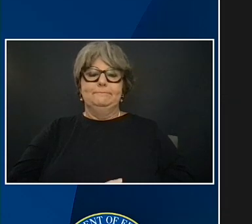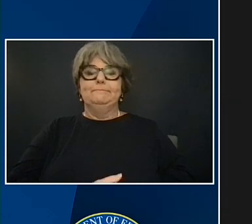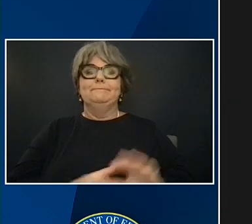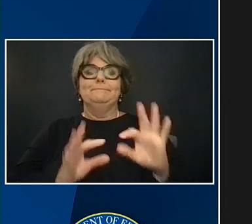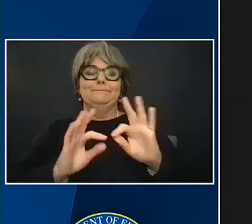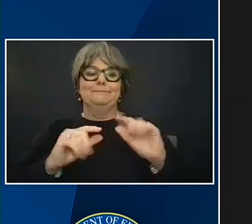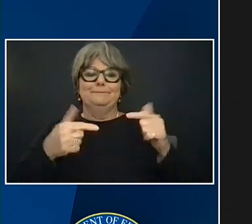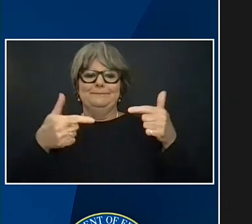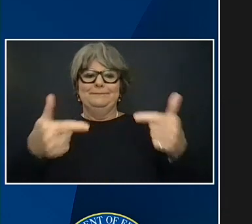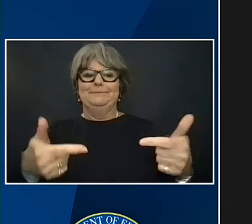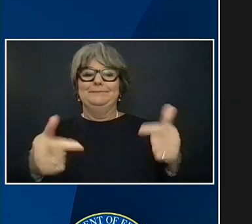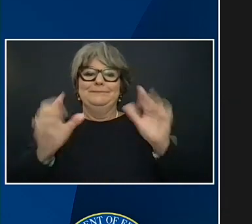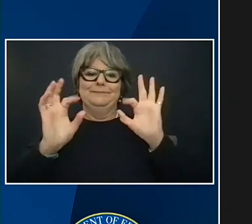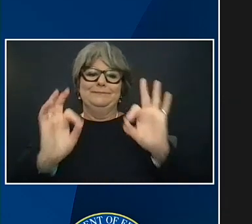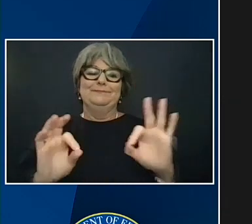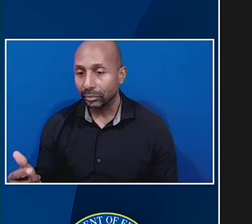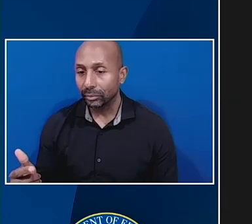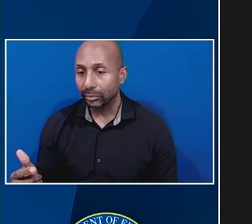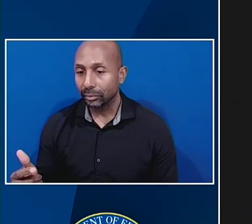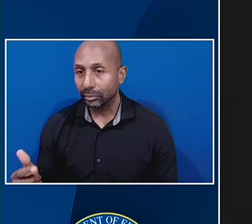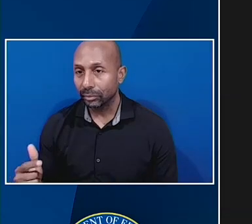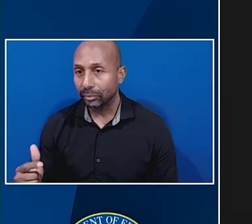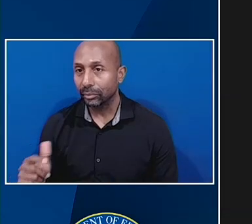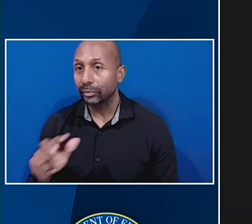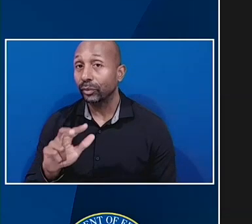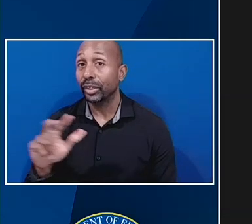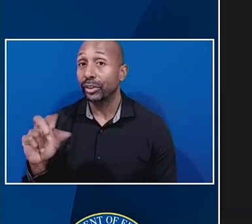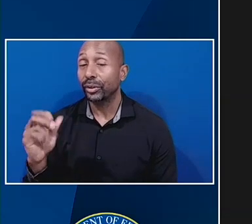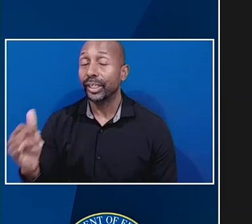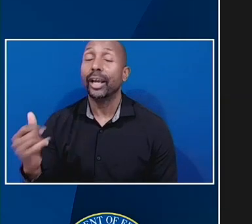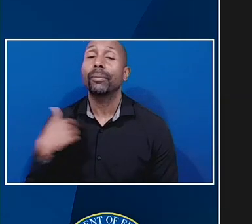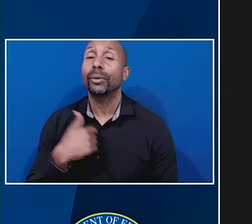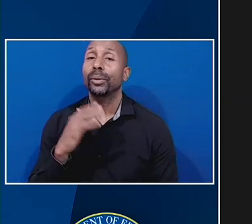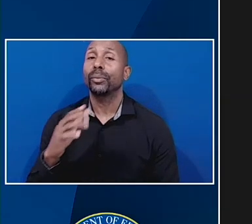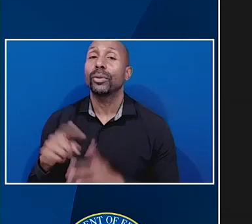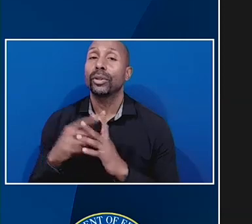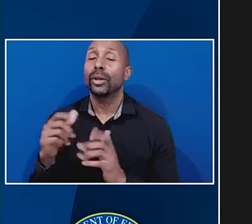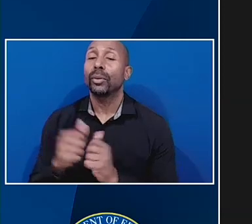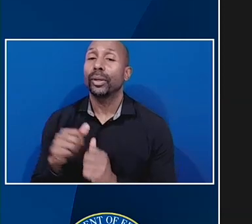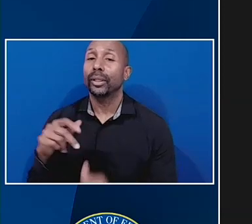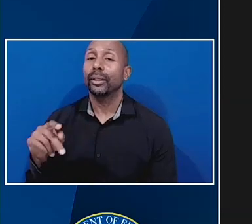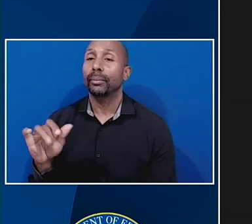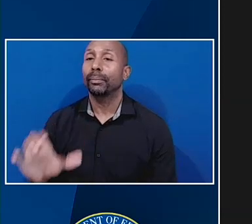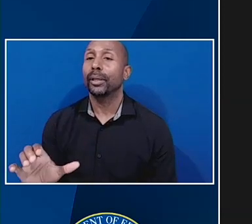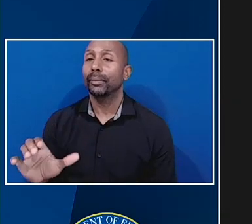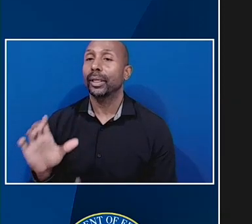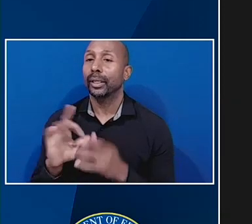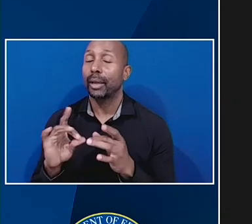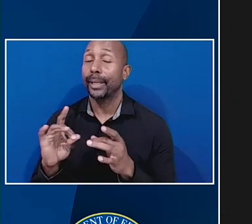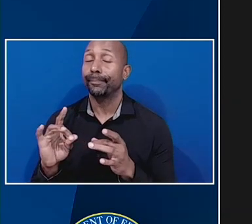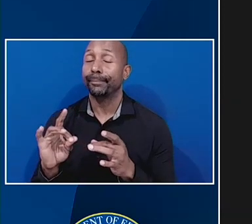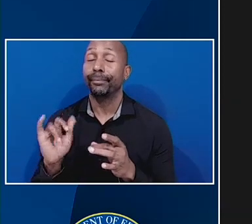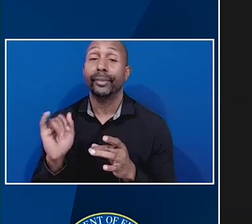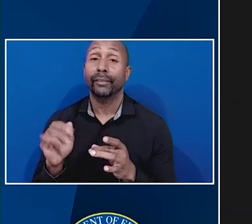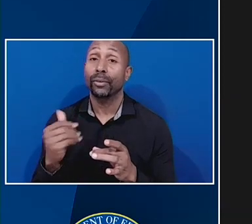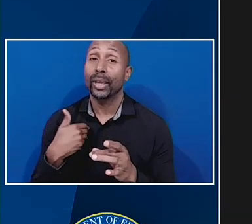So let's go ahead and start with our public comment. If you have not- if you have a scheduled time or you're on the waiting list and you have not logged in to